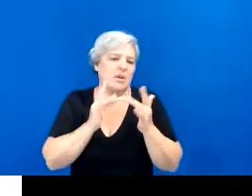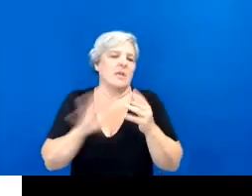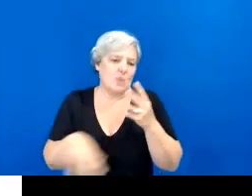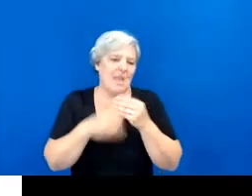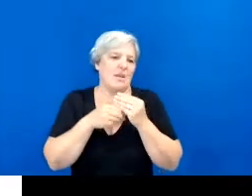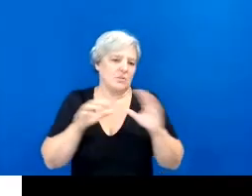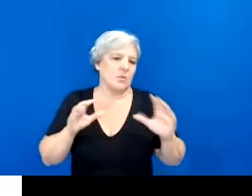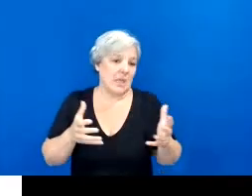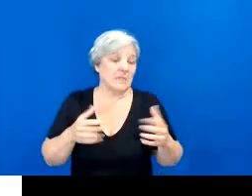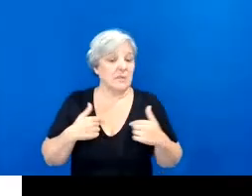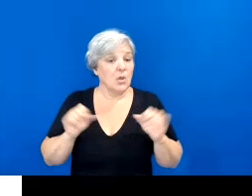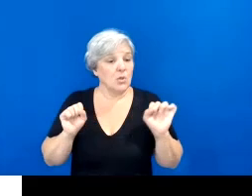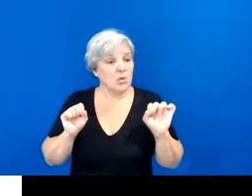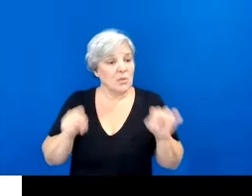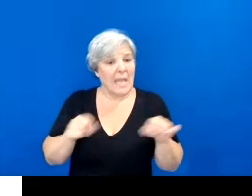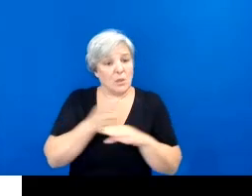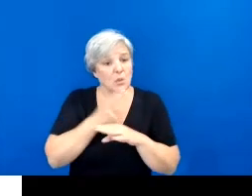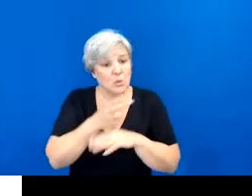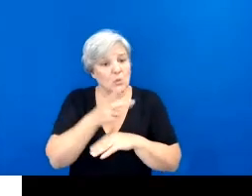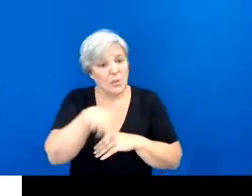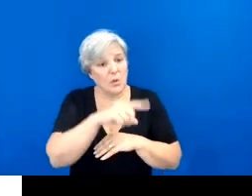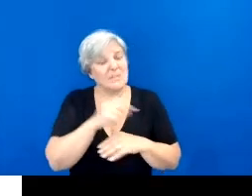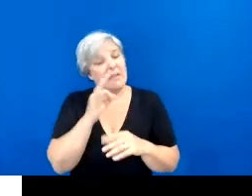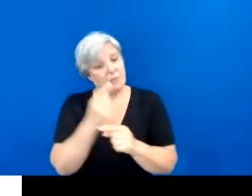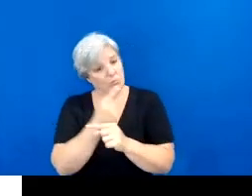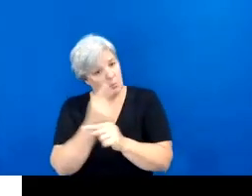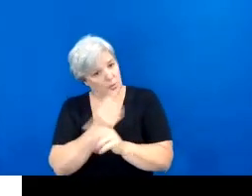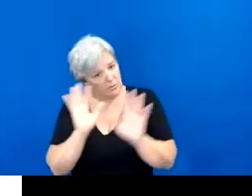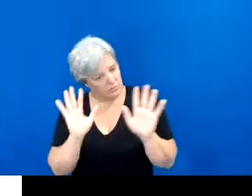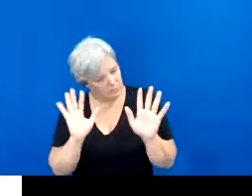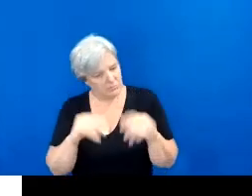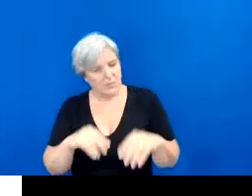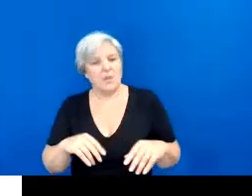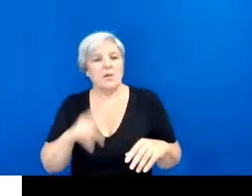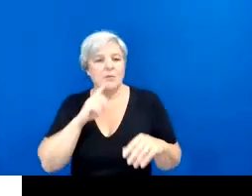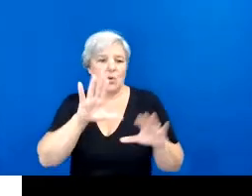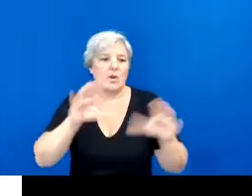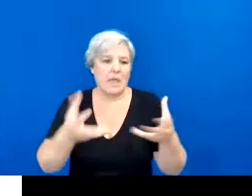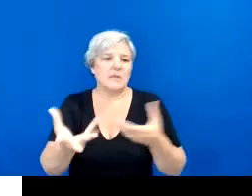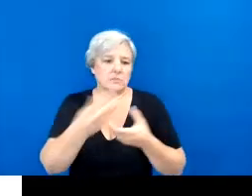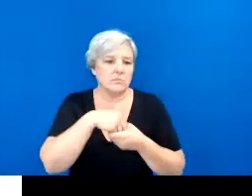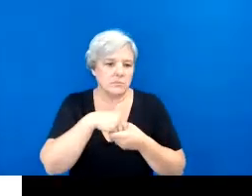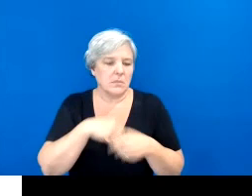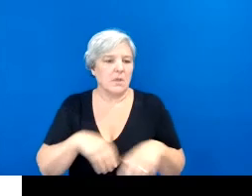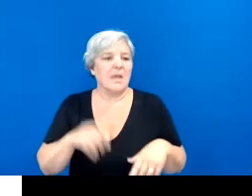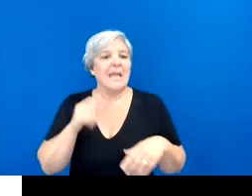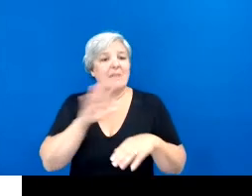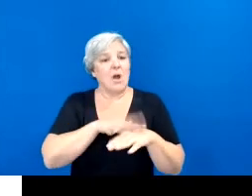You can use those if they're appropriate for your courses. If they're on the internet, you can link to them.